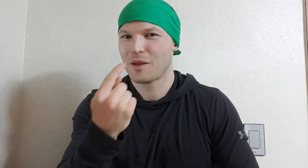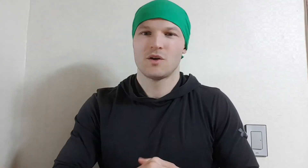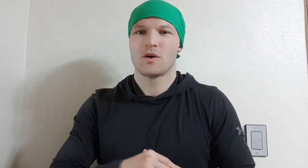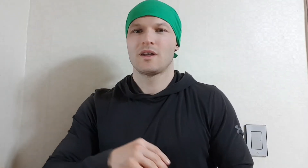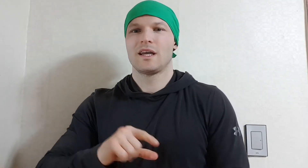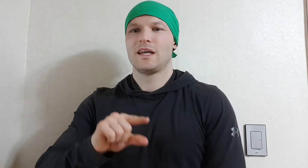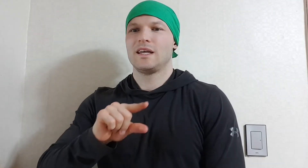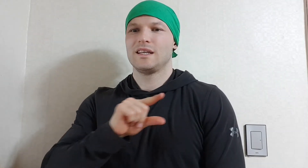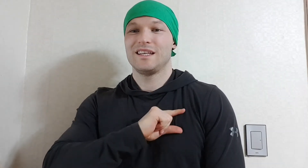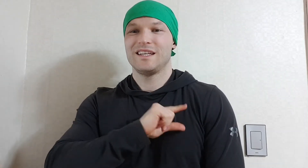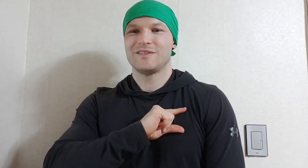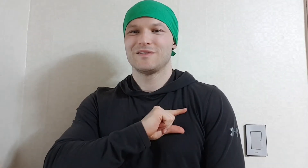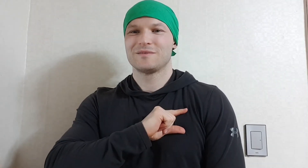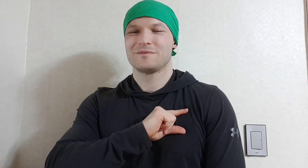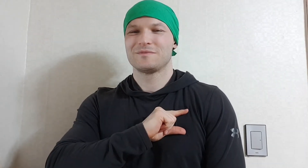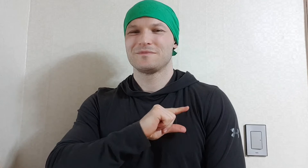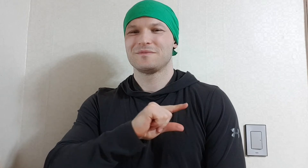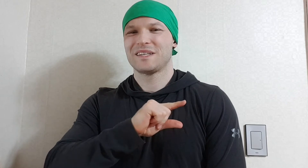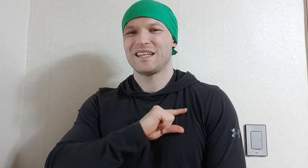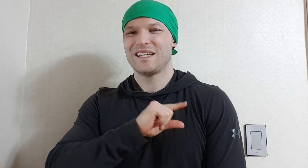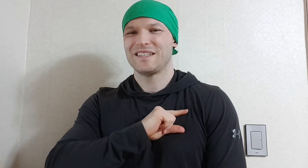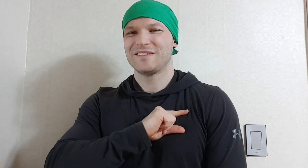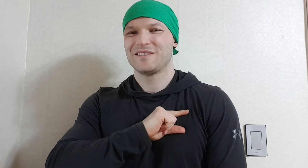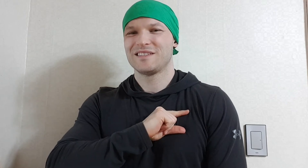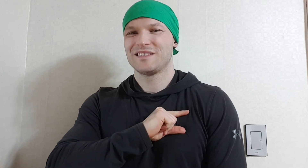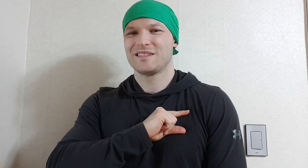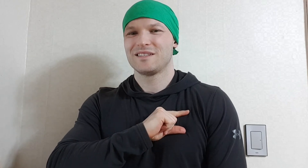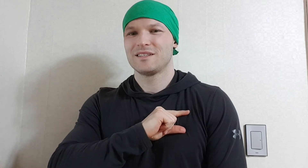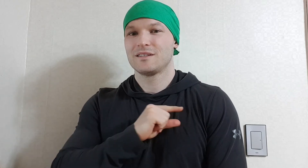name (1st version - modern)